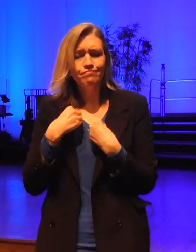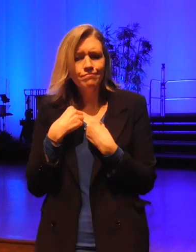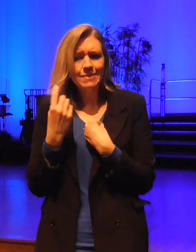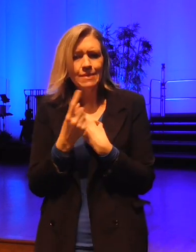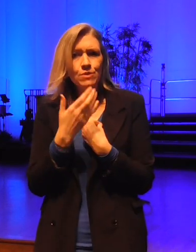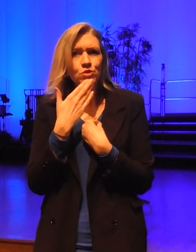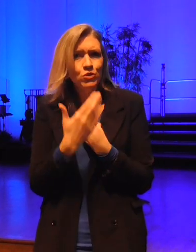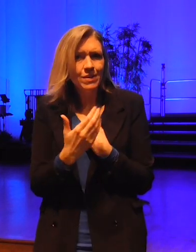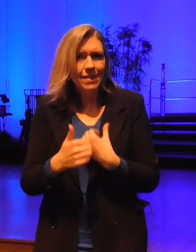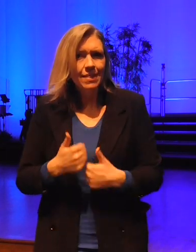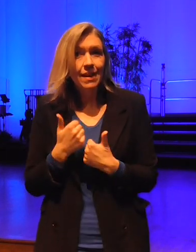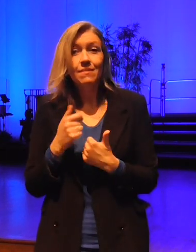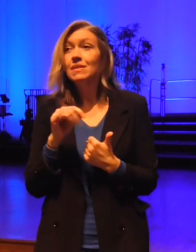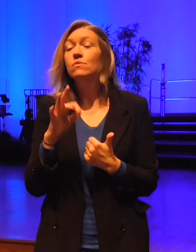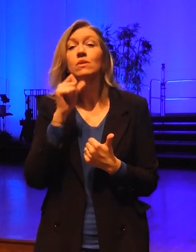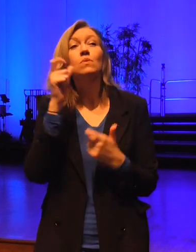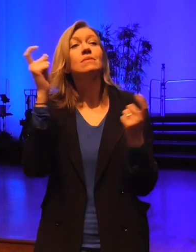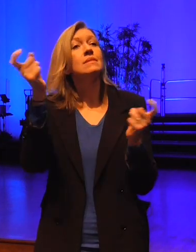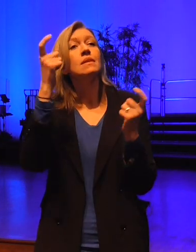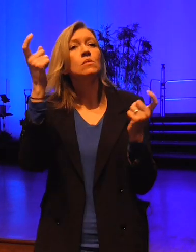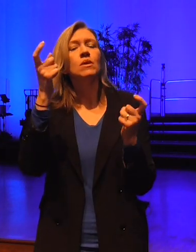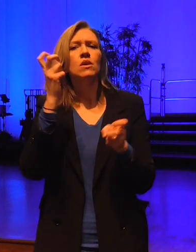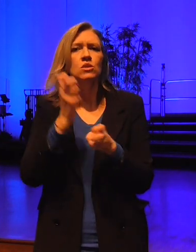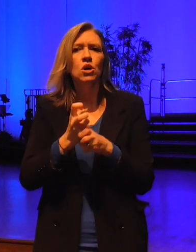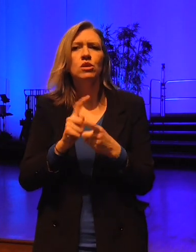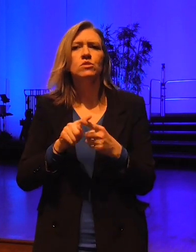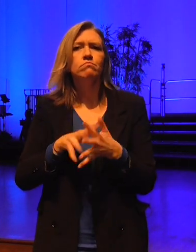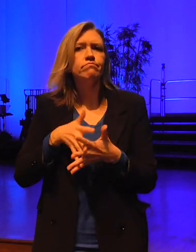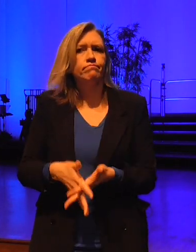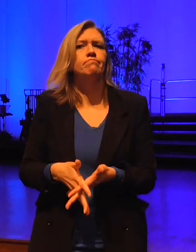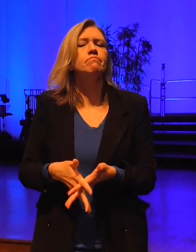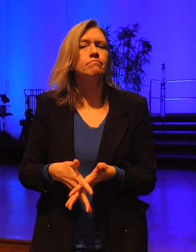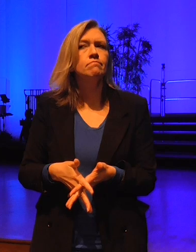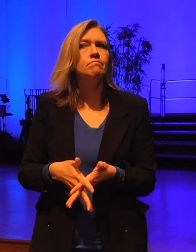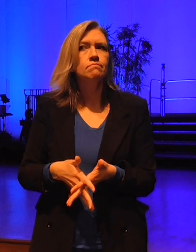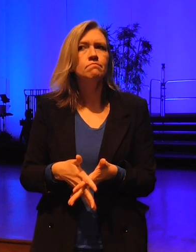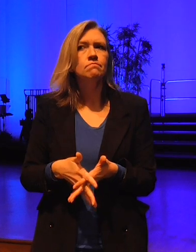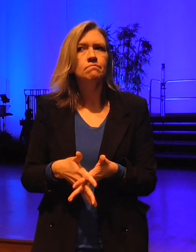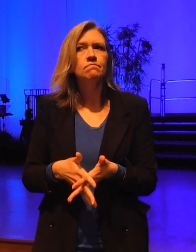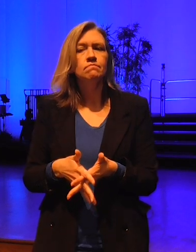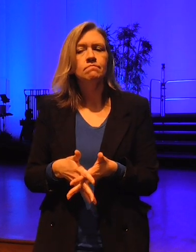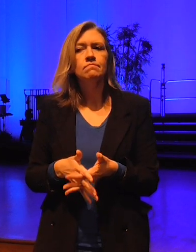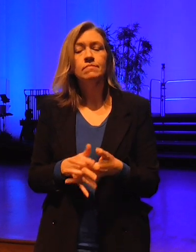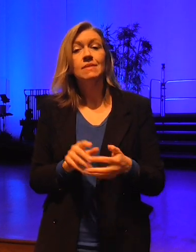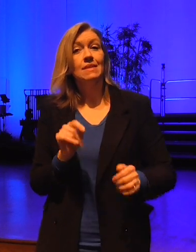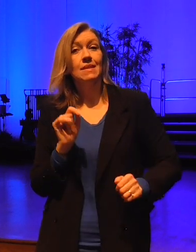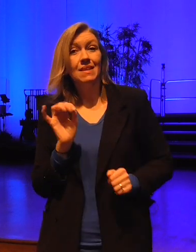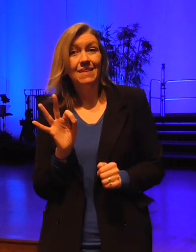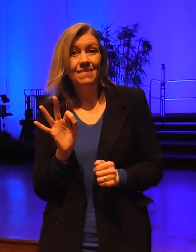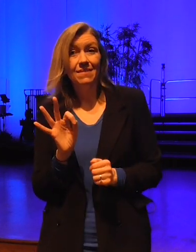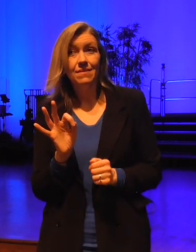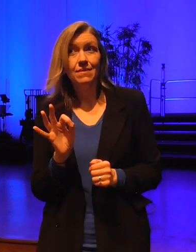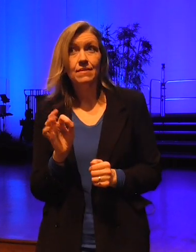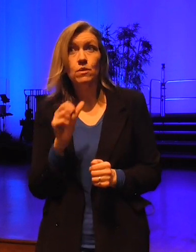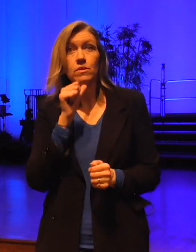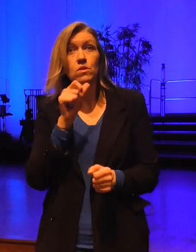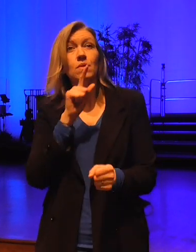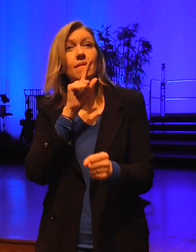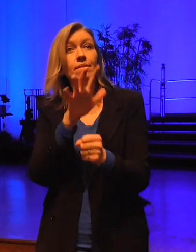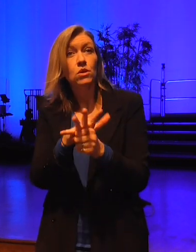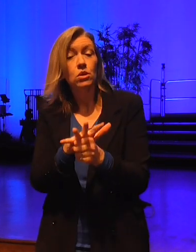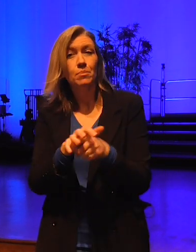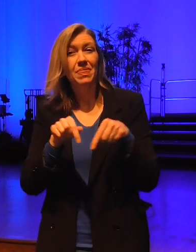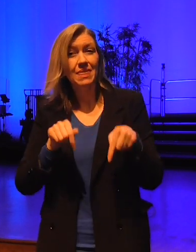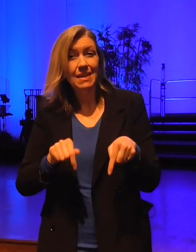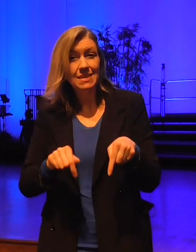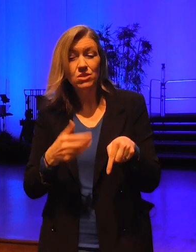we don't truly embody it and two if we don't affirm that this good isn't just complete in